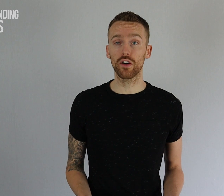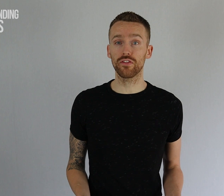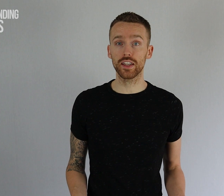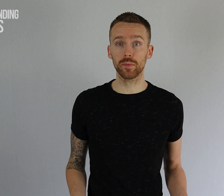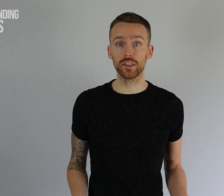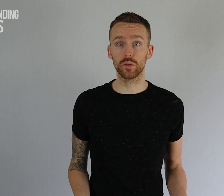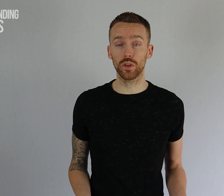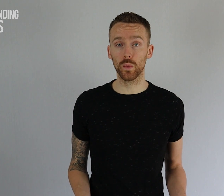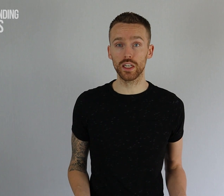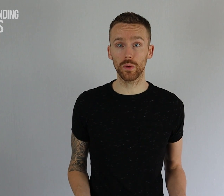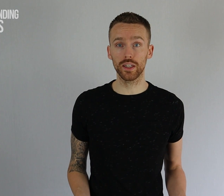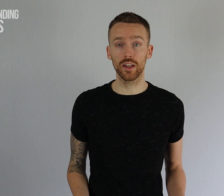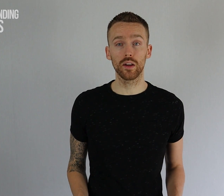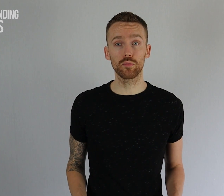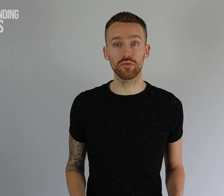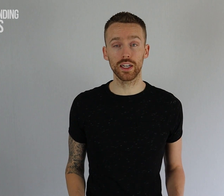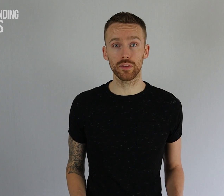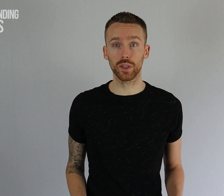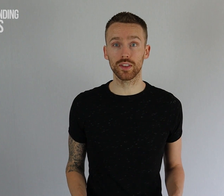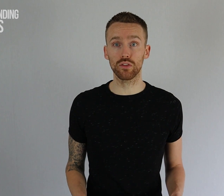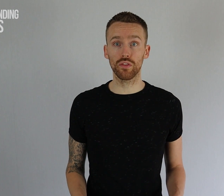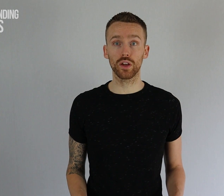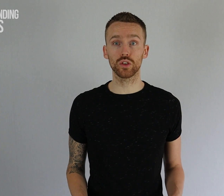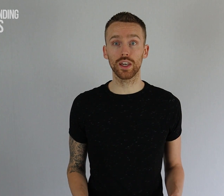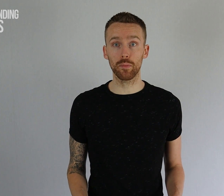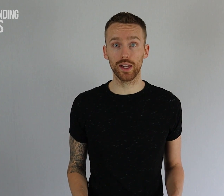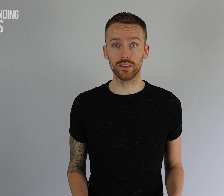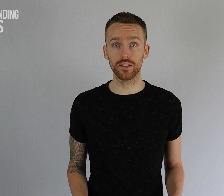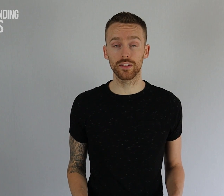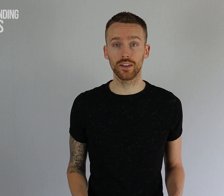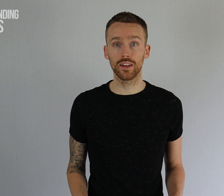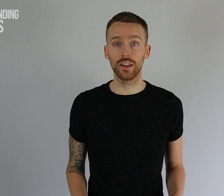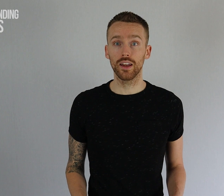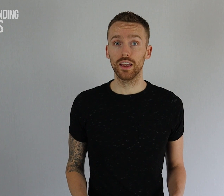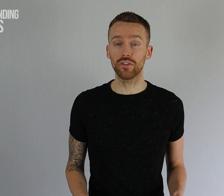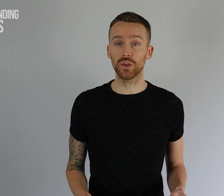can wear a face mask with a window in, brilliant because that reveals your lip pattern. If